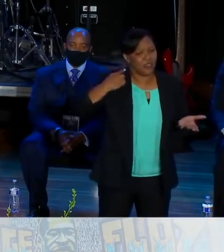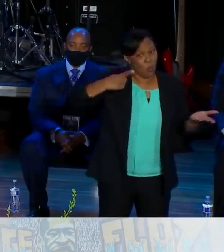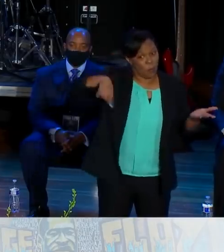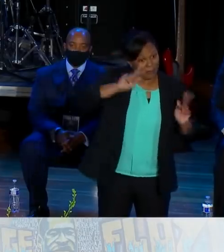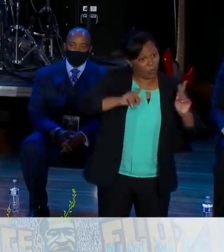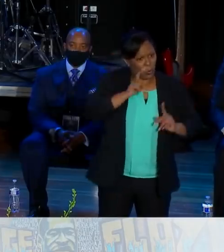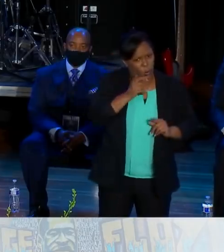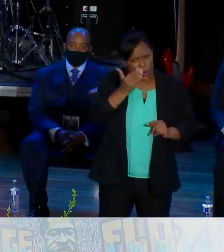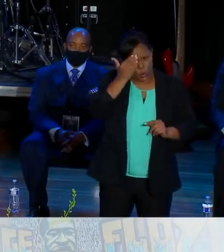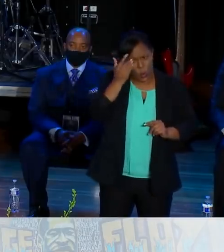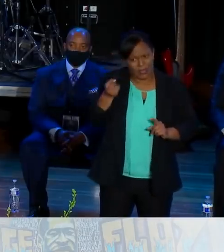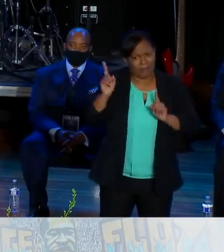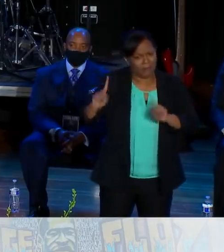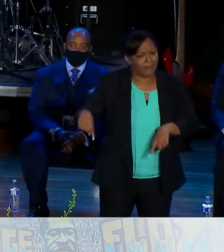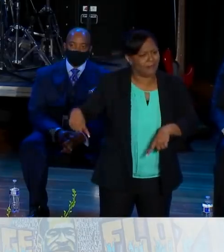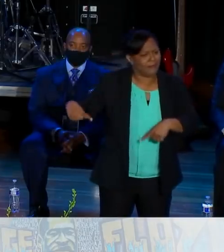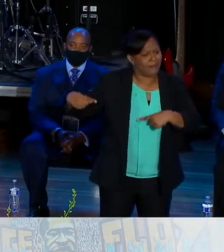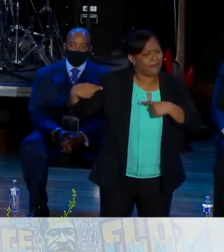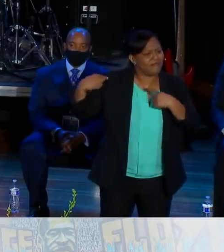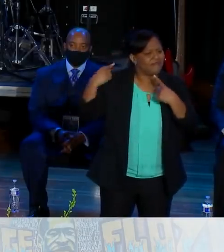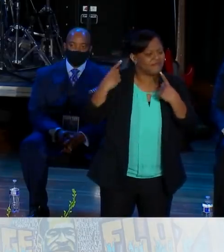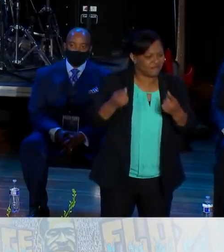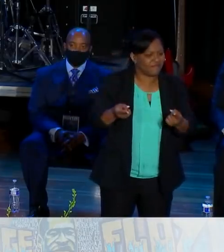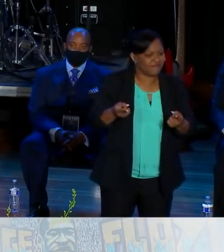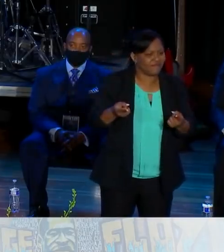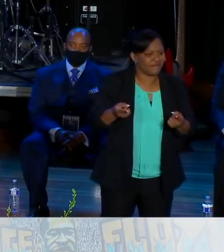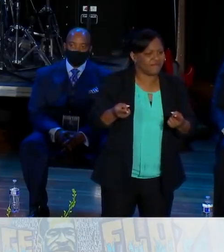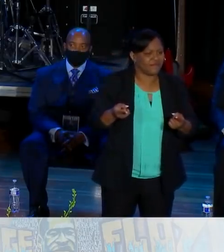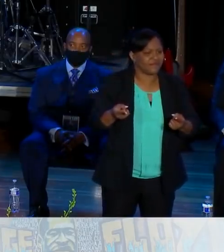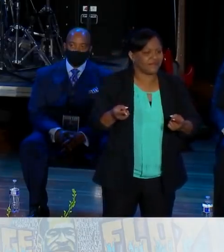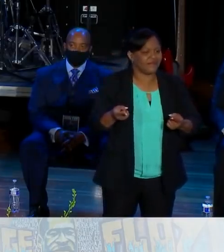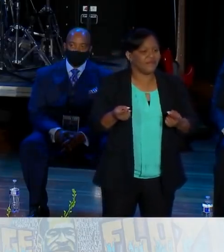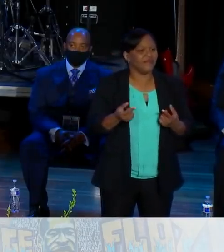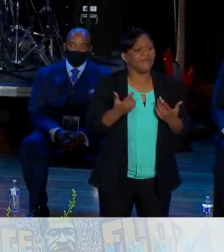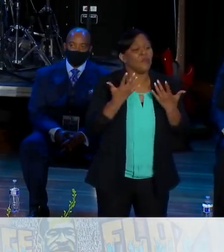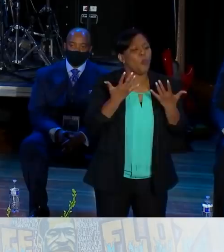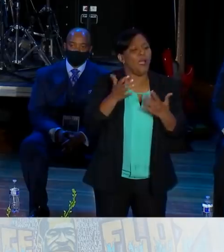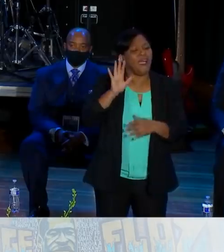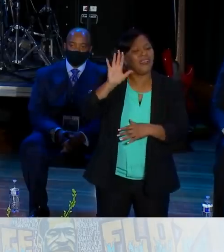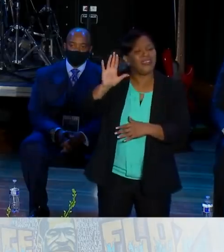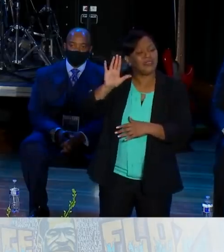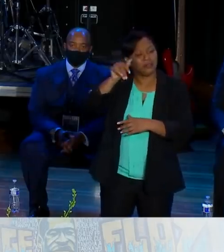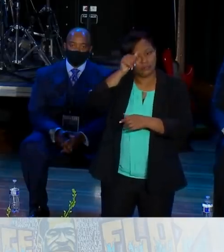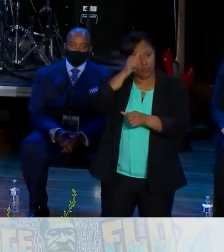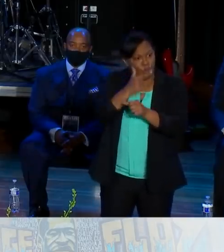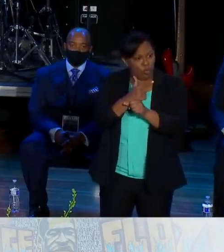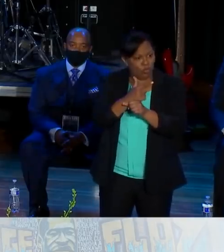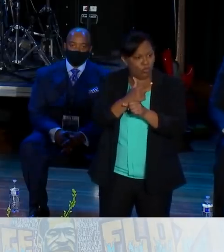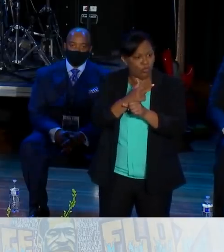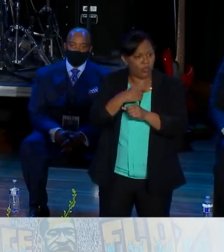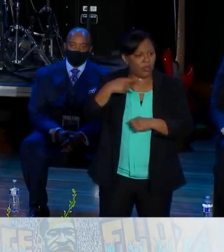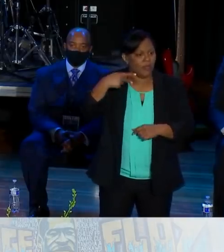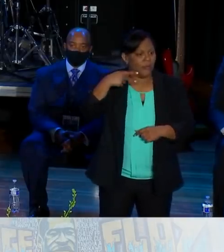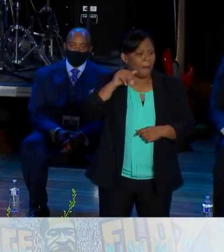GEORGE, THE BOY KNEW GEORGE, THE ADOLESCENT KNEW GEORGE, THE MAN FROM WHENCE GEORGE CAME.